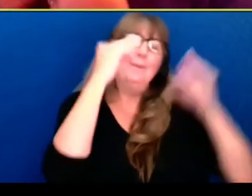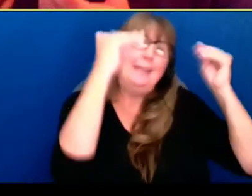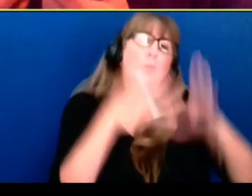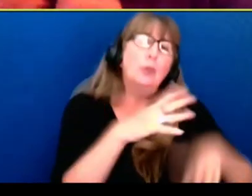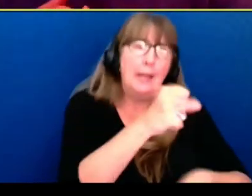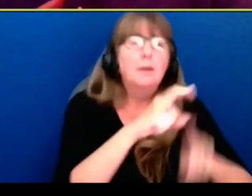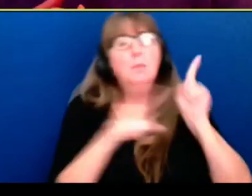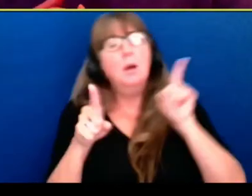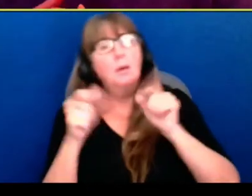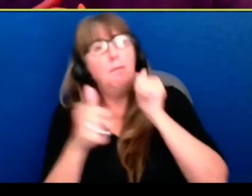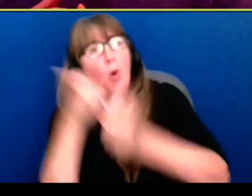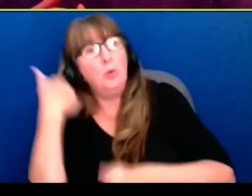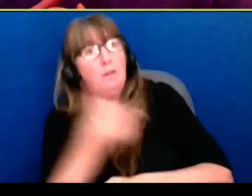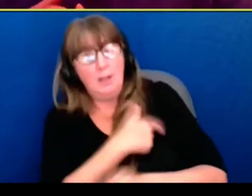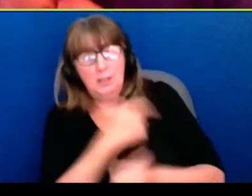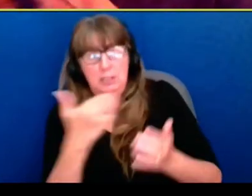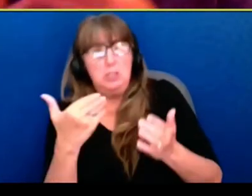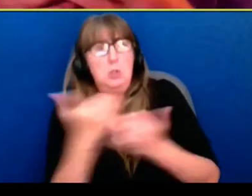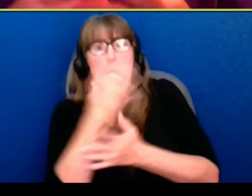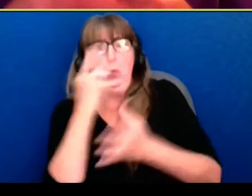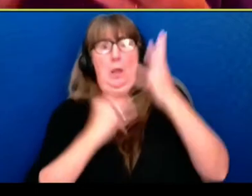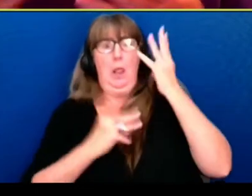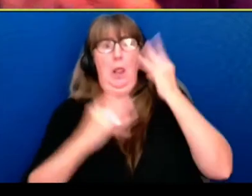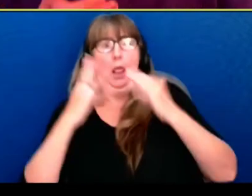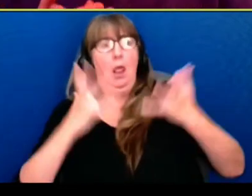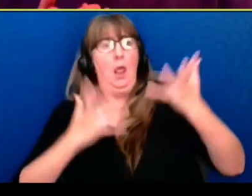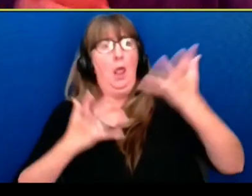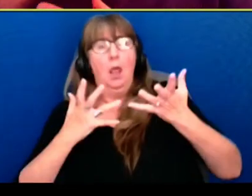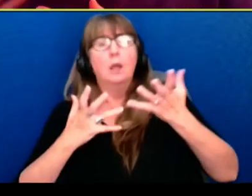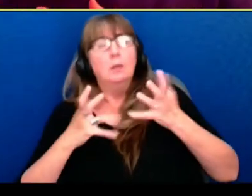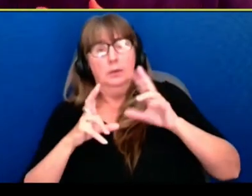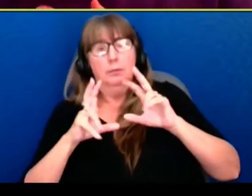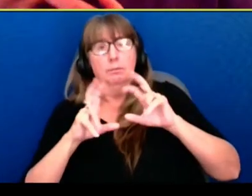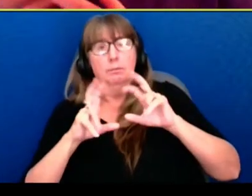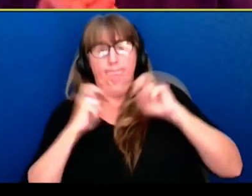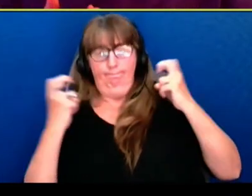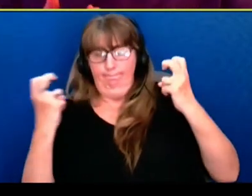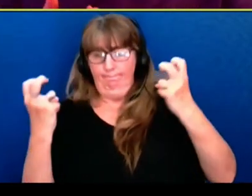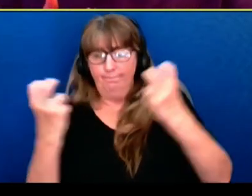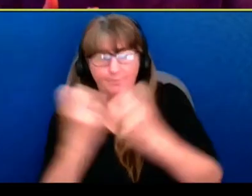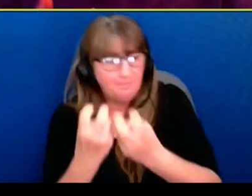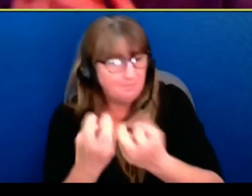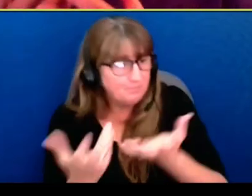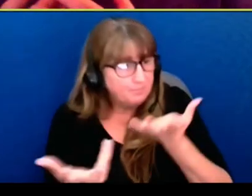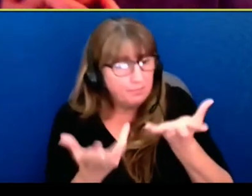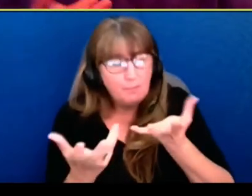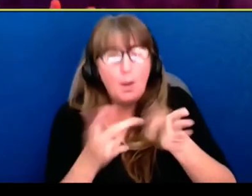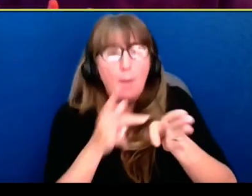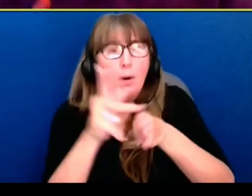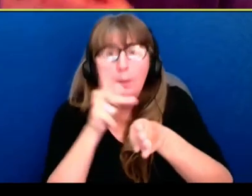Most of us, it's a new world. Sitting around that table with 5, 10 other professional, people who are professionals.